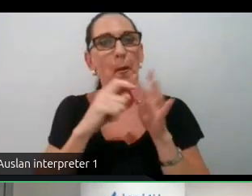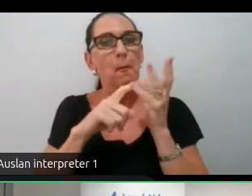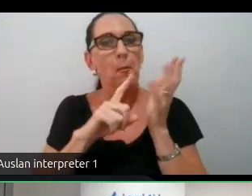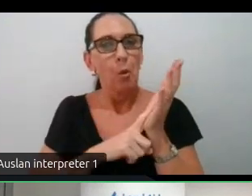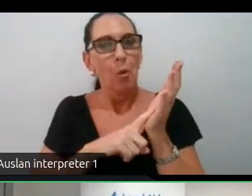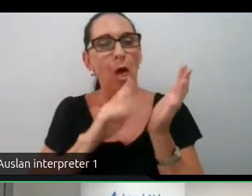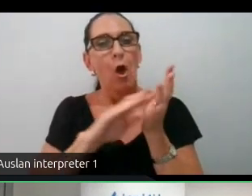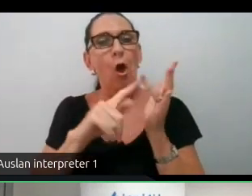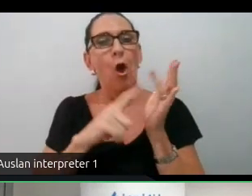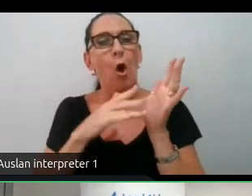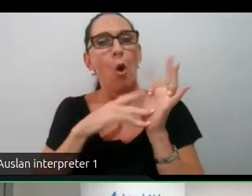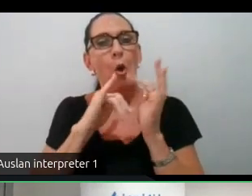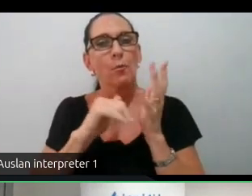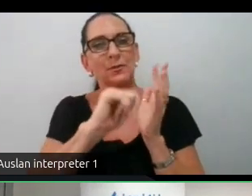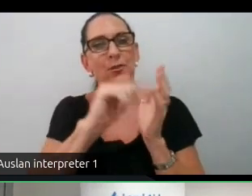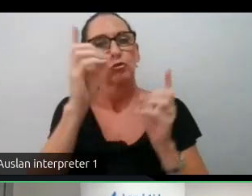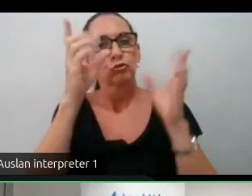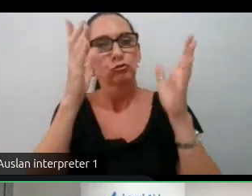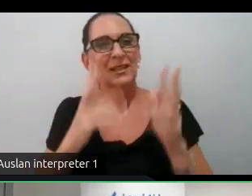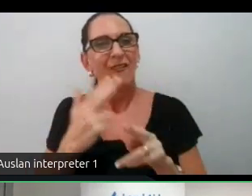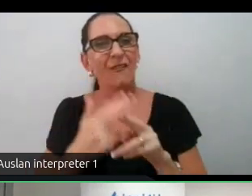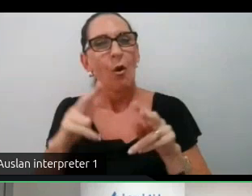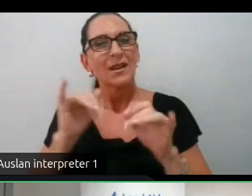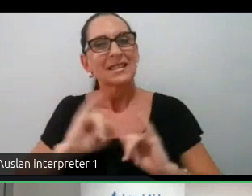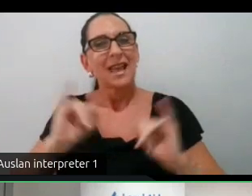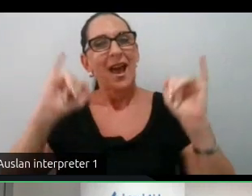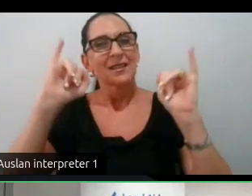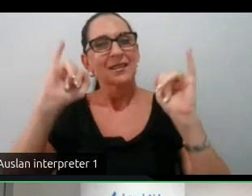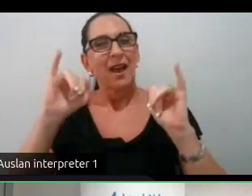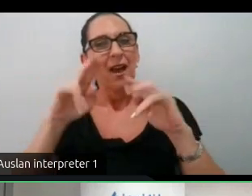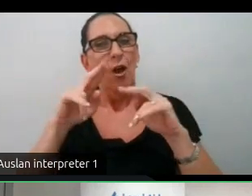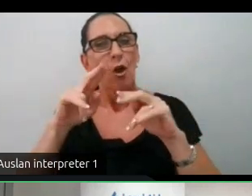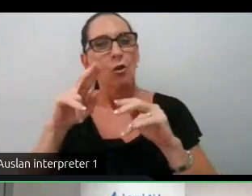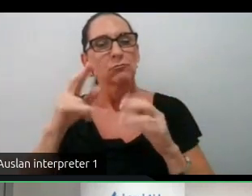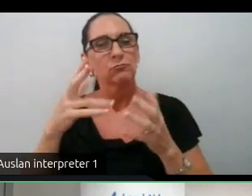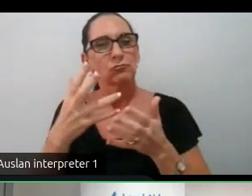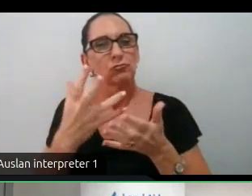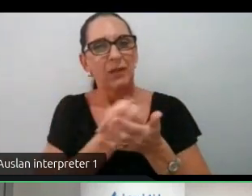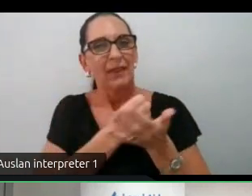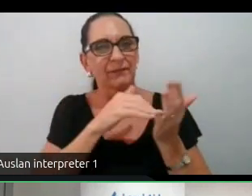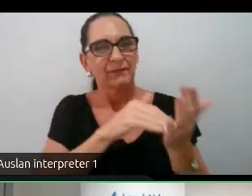this webinar, I have Paul Holmes, director of our disaster relief program, and Julie Maron,